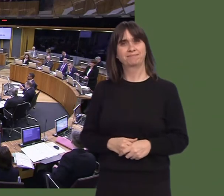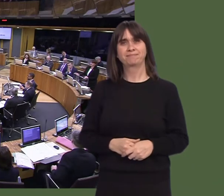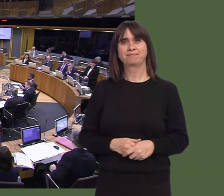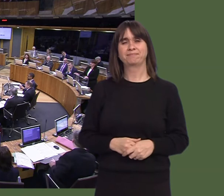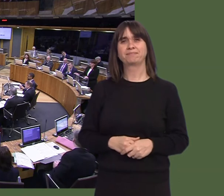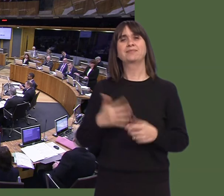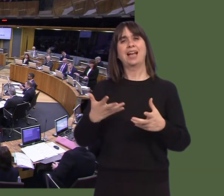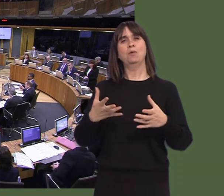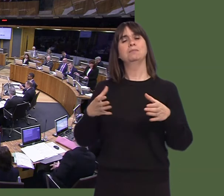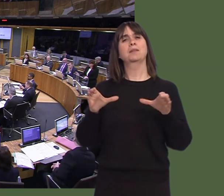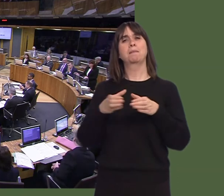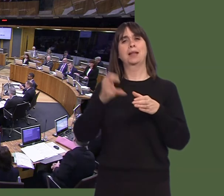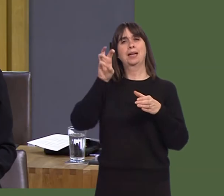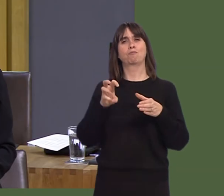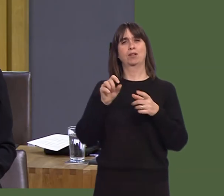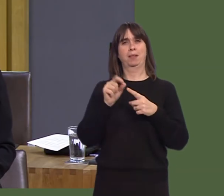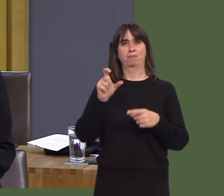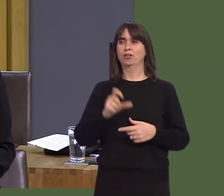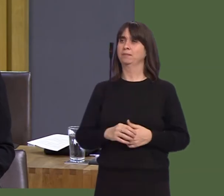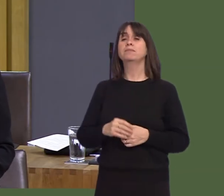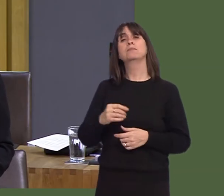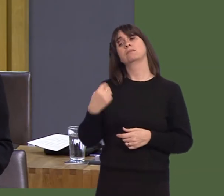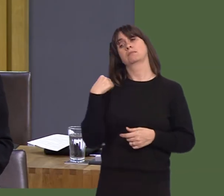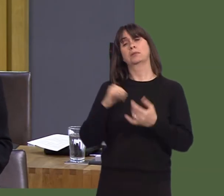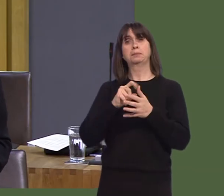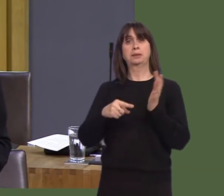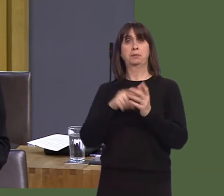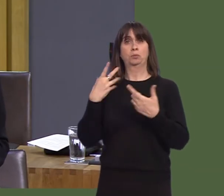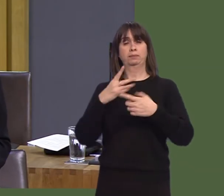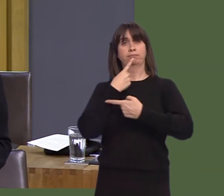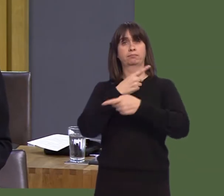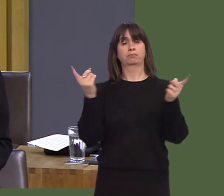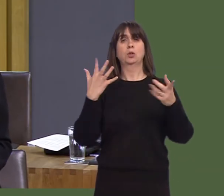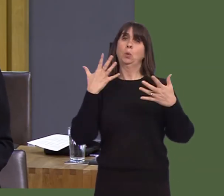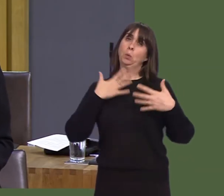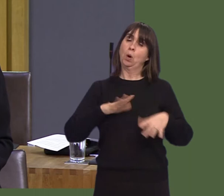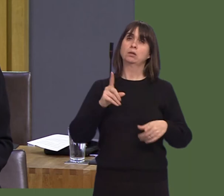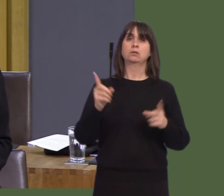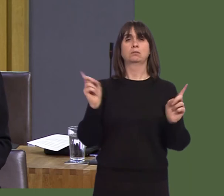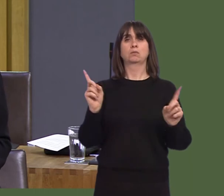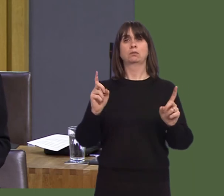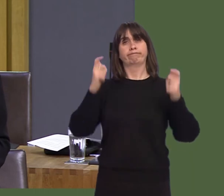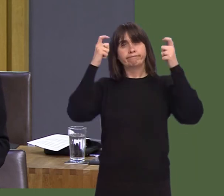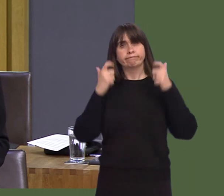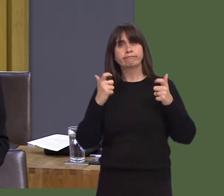Ten days ago, the Betsi Cadwaladr senior staff met with Denbigh councillors to explain why